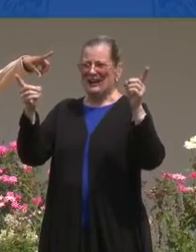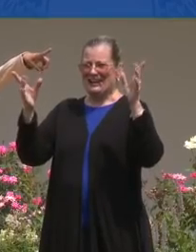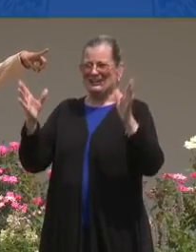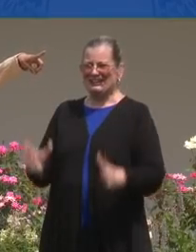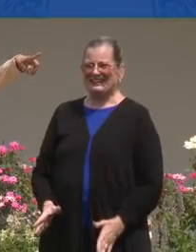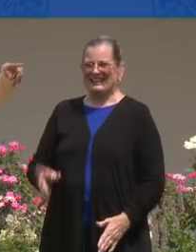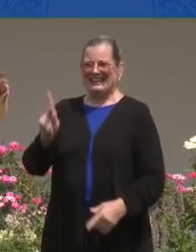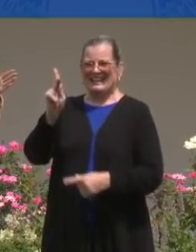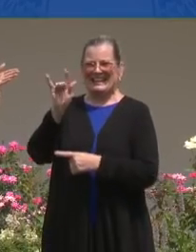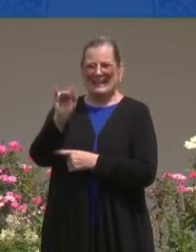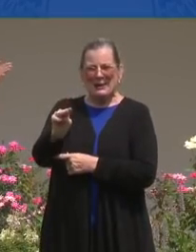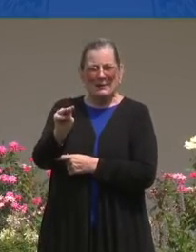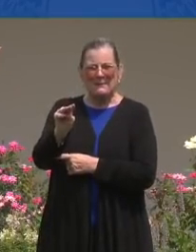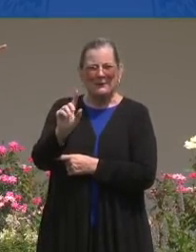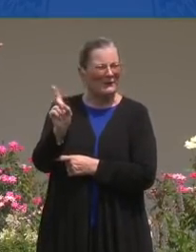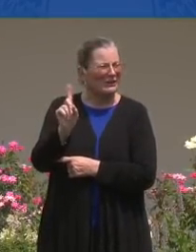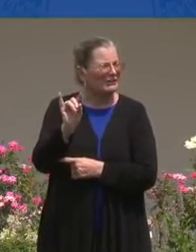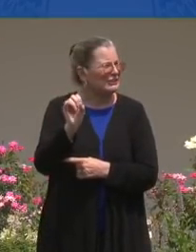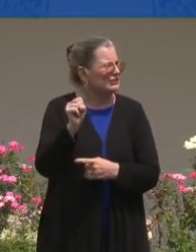Where's Kim? Thank you, Kim.